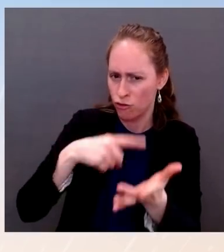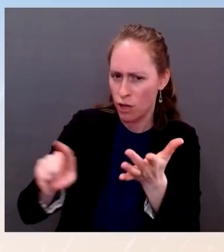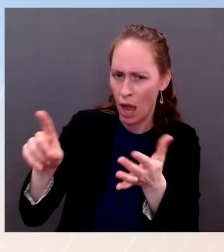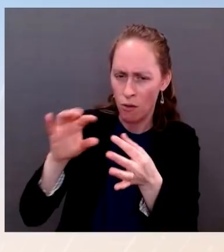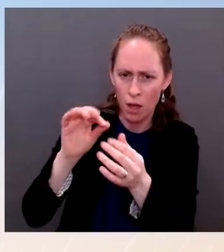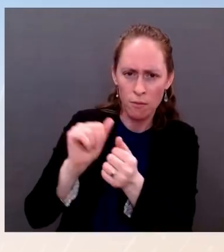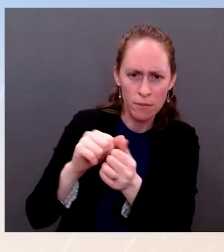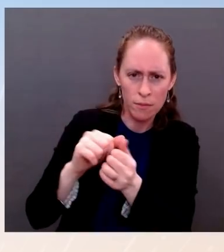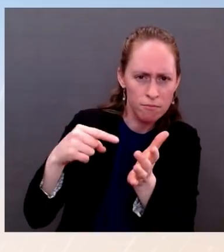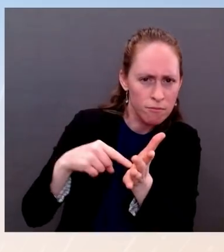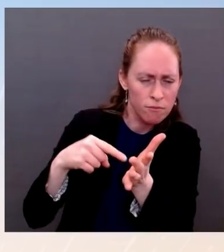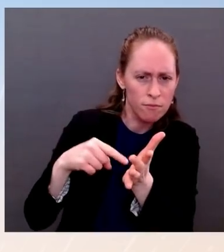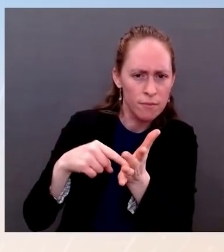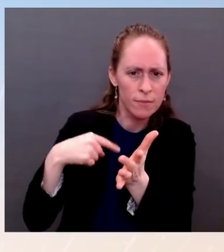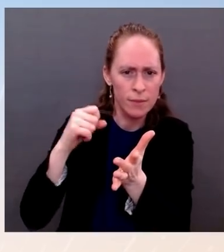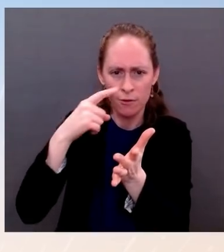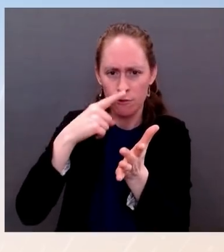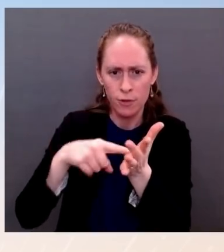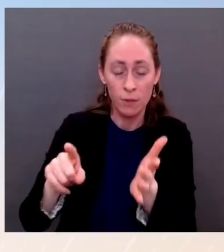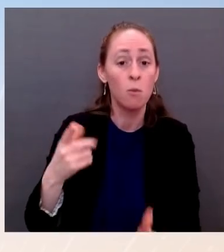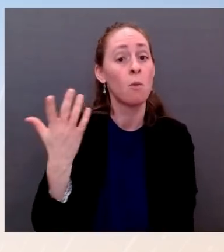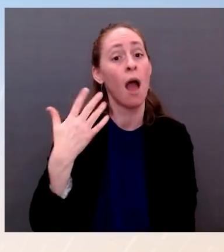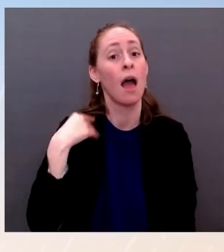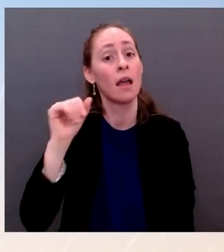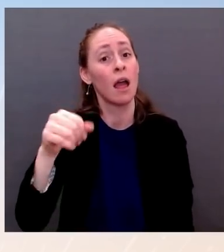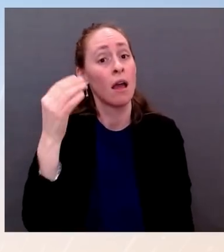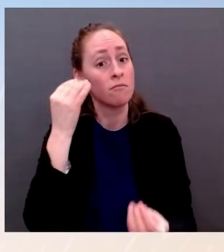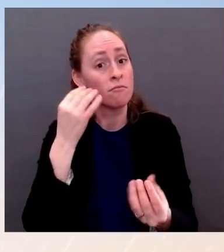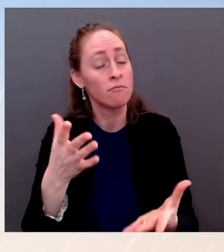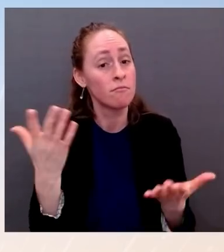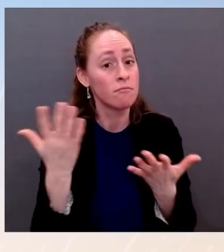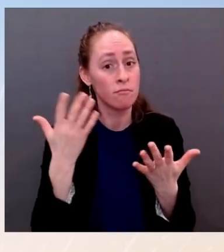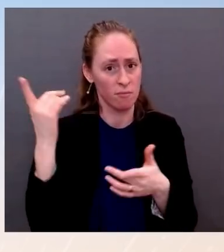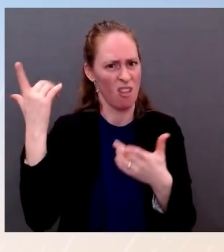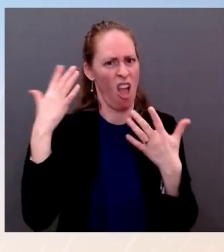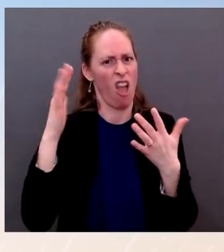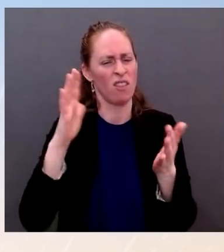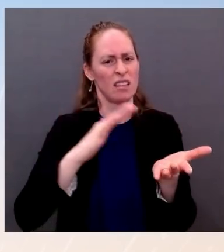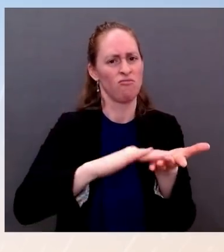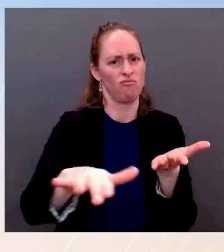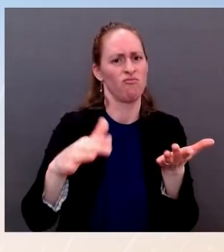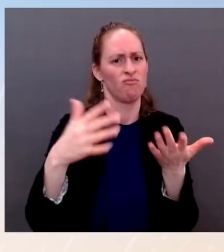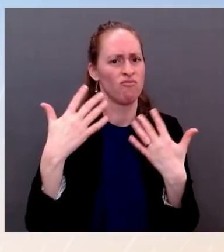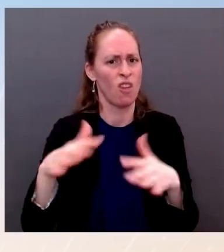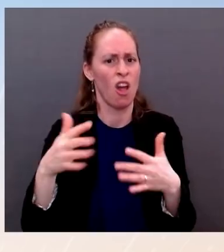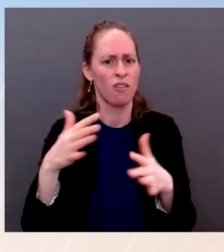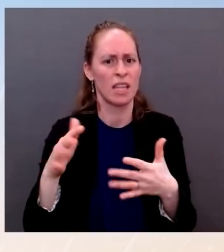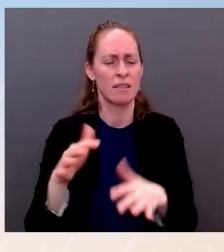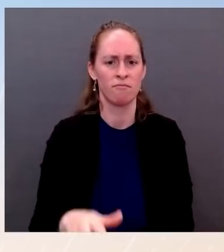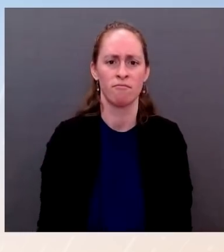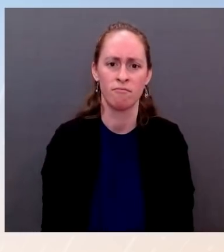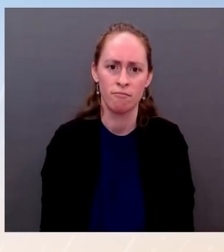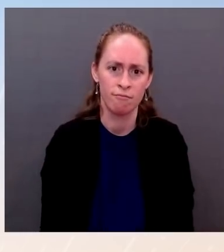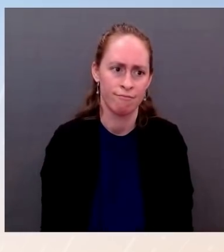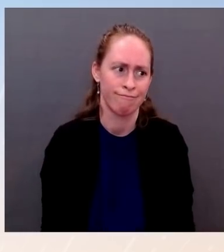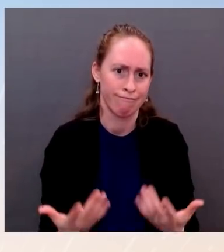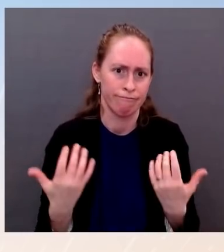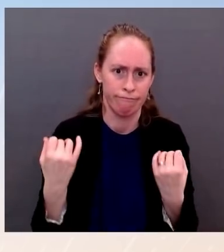benefiting more than 675,000 student loan borrowers since he took office. No one has been required to pay a single dime